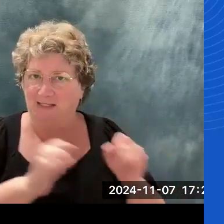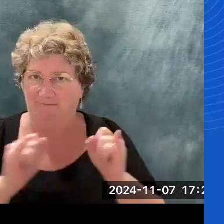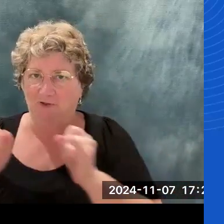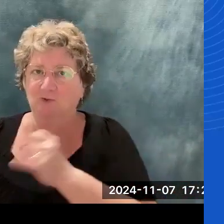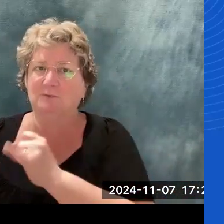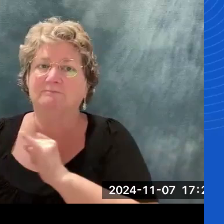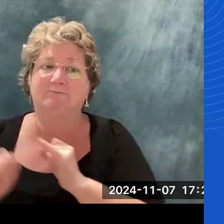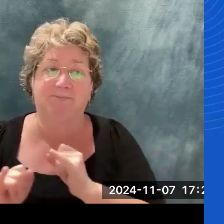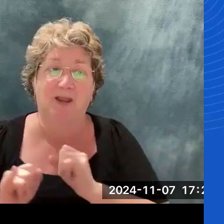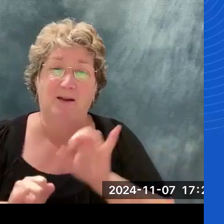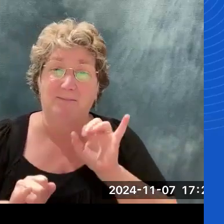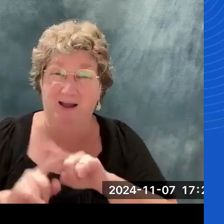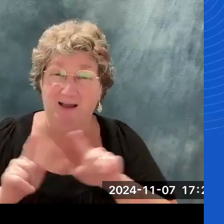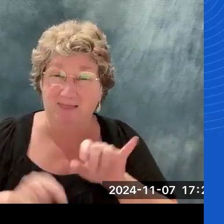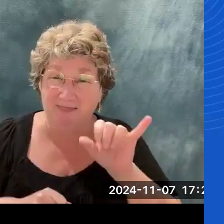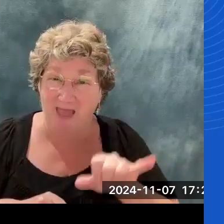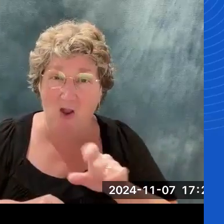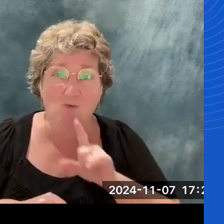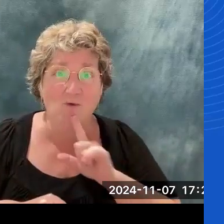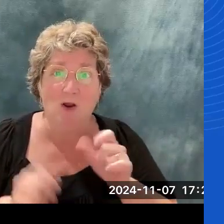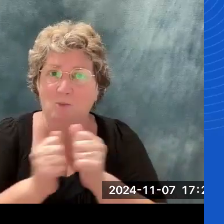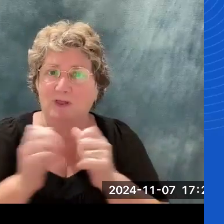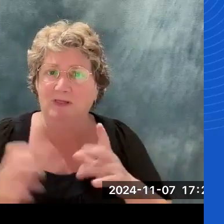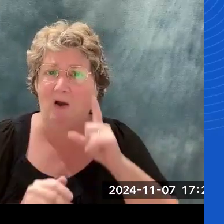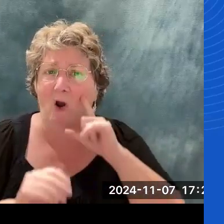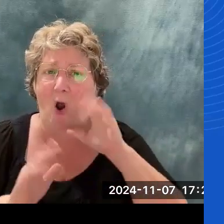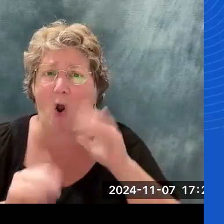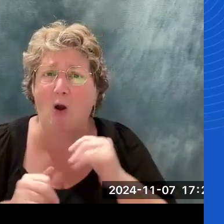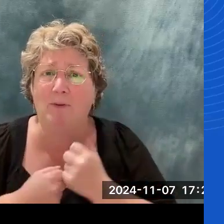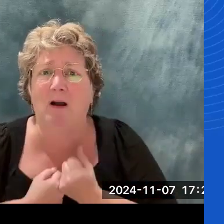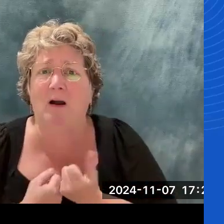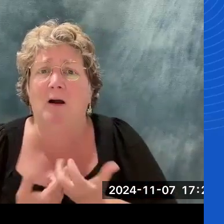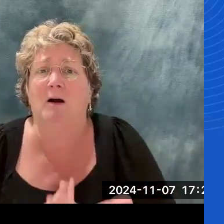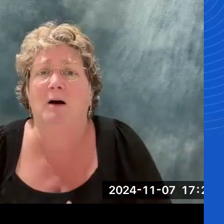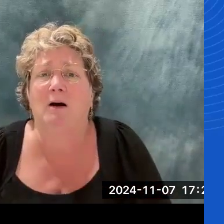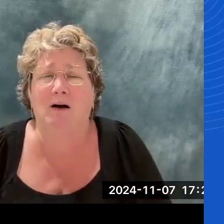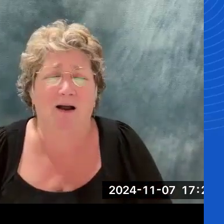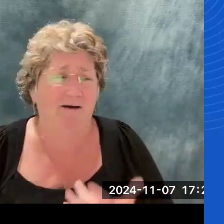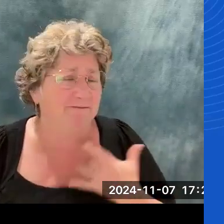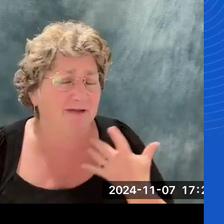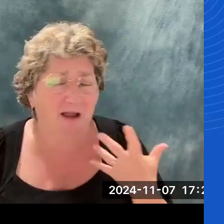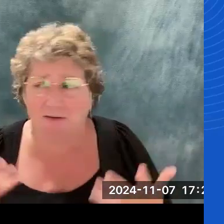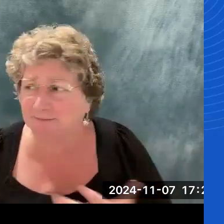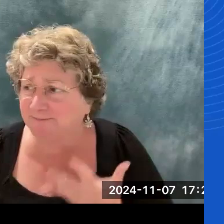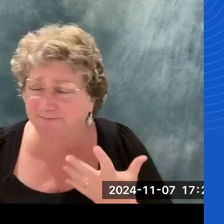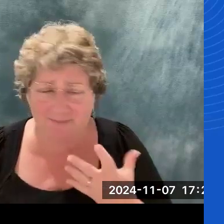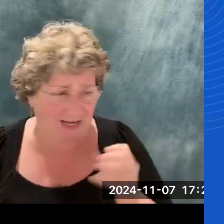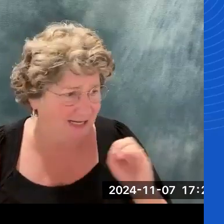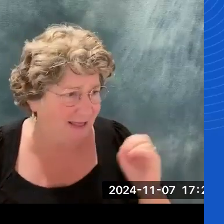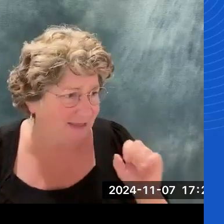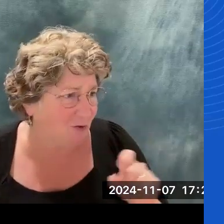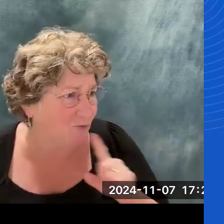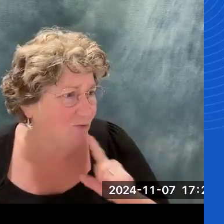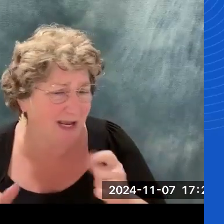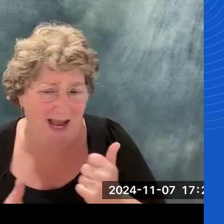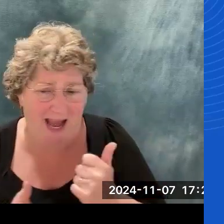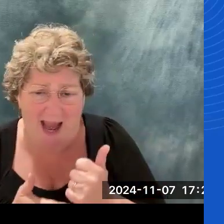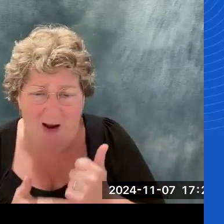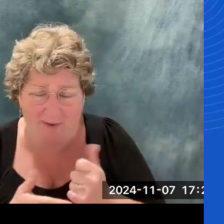and that hopelessness is a key factor, right? When you feel like there's really nothing that can be done to relieve that pain and